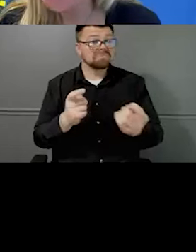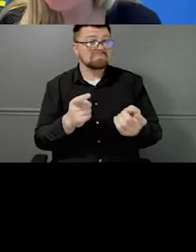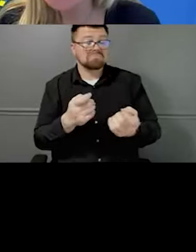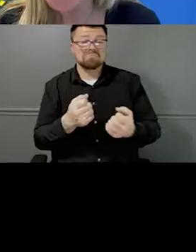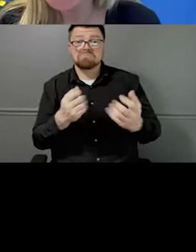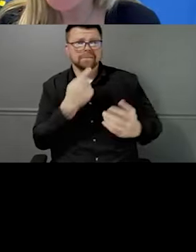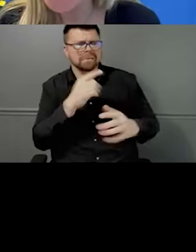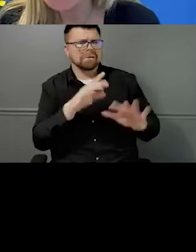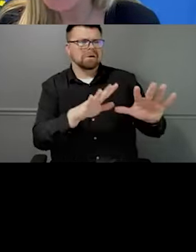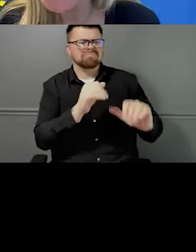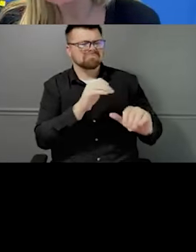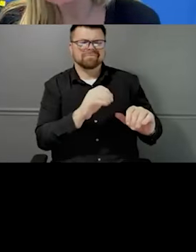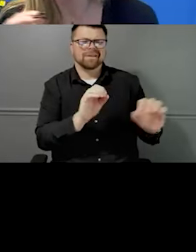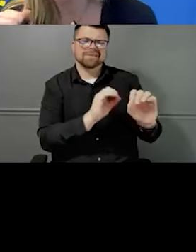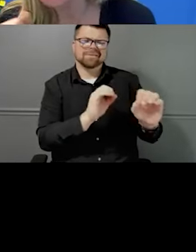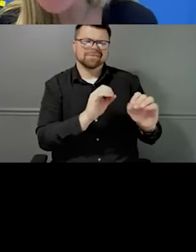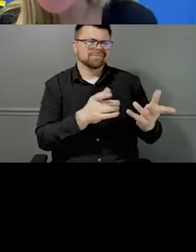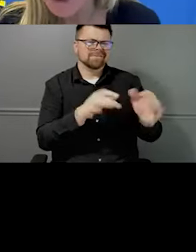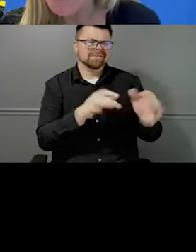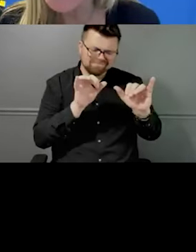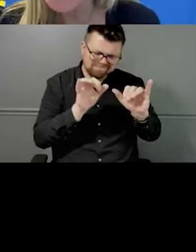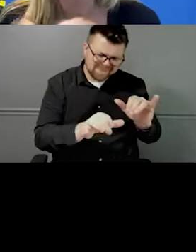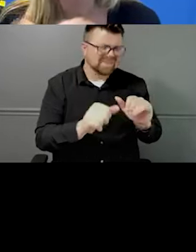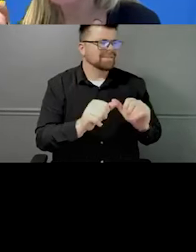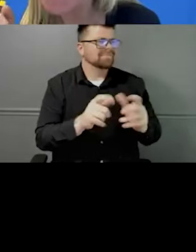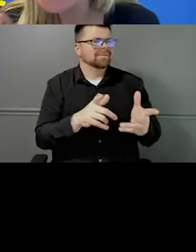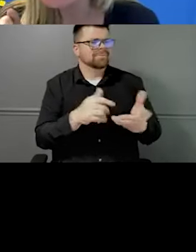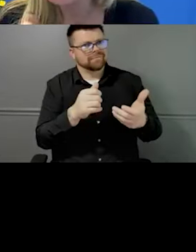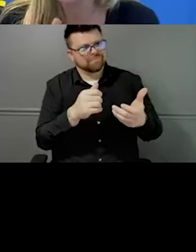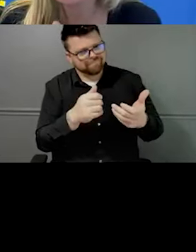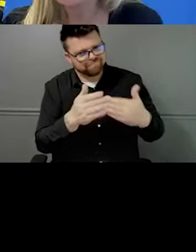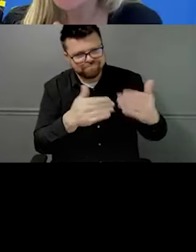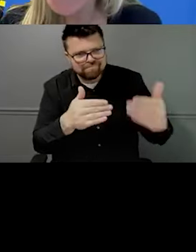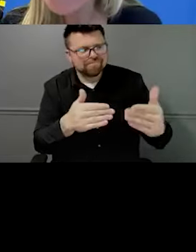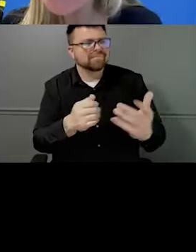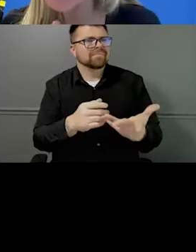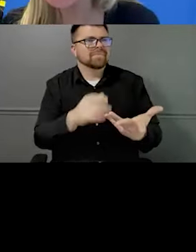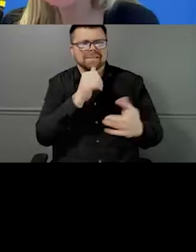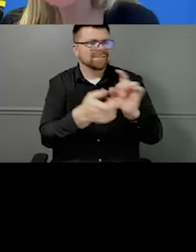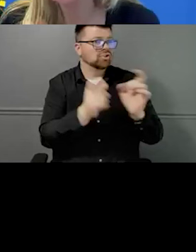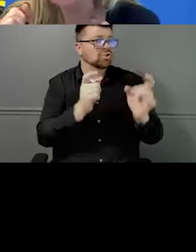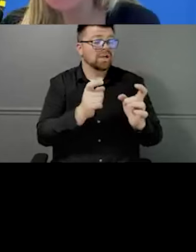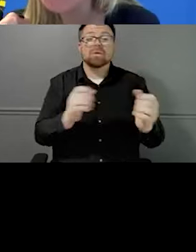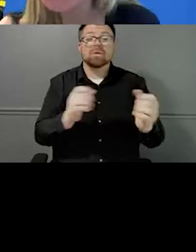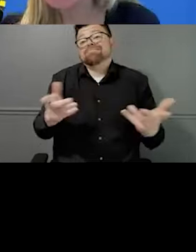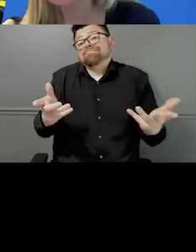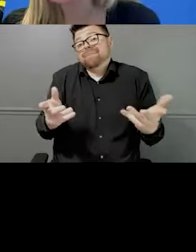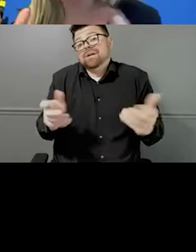and that we keep these around for a while. Well, with anything, I can guarantee you each year,